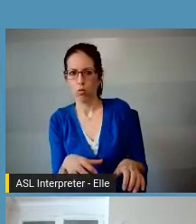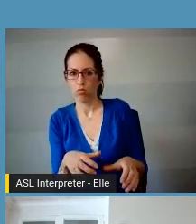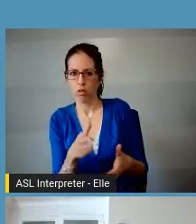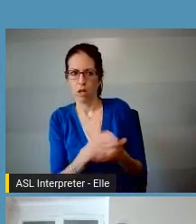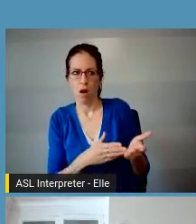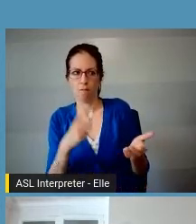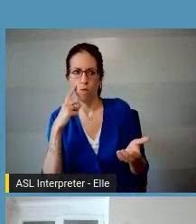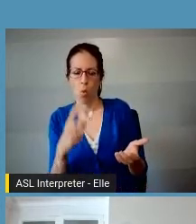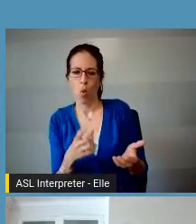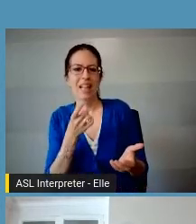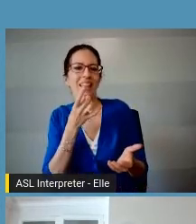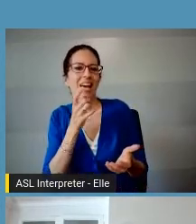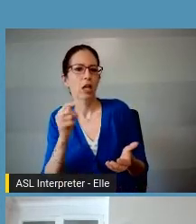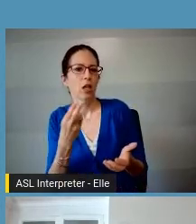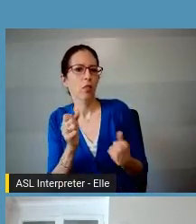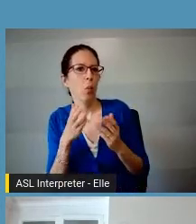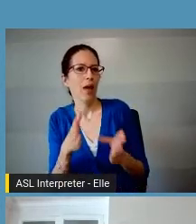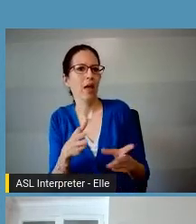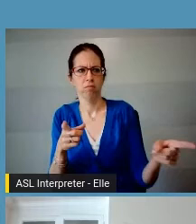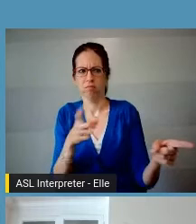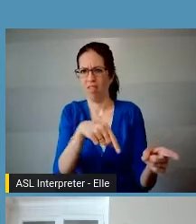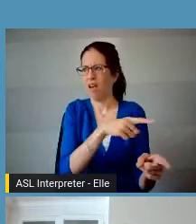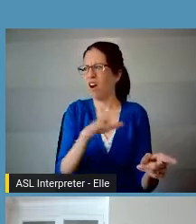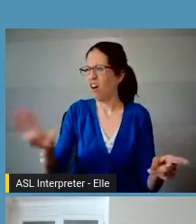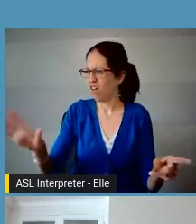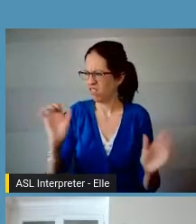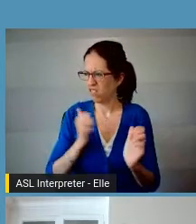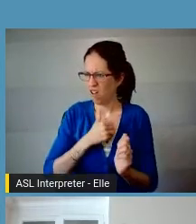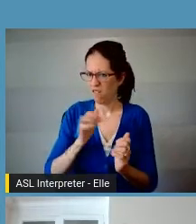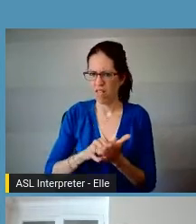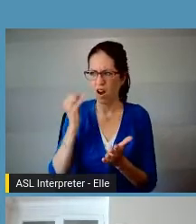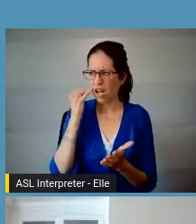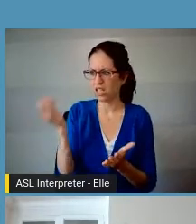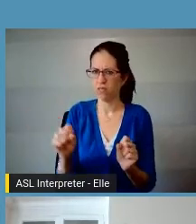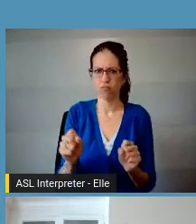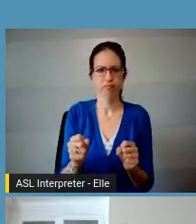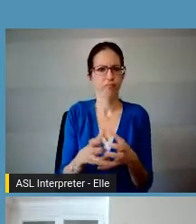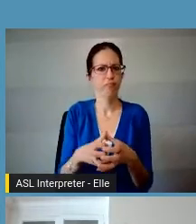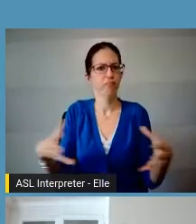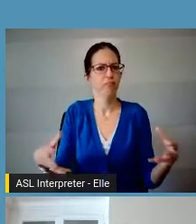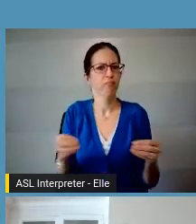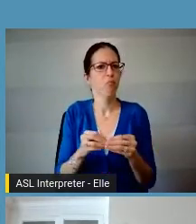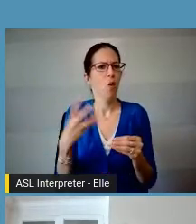the idea they expand outside of Rhode Island to southeastern Massachusetts. So we did this.